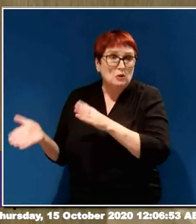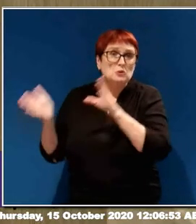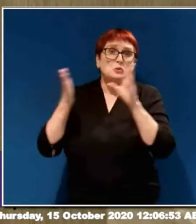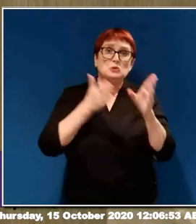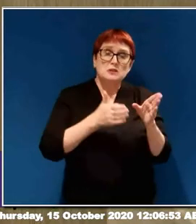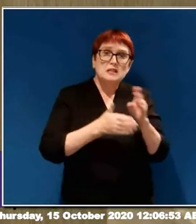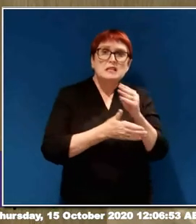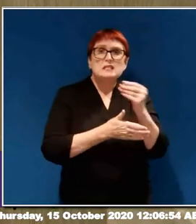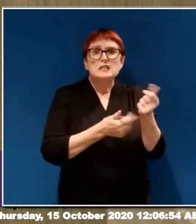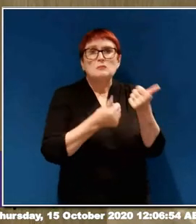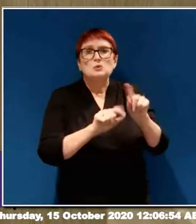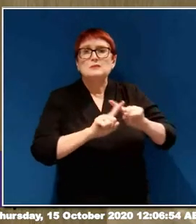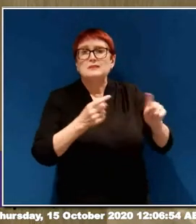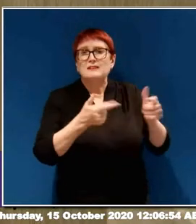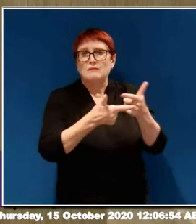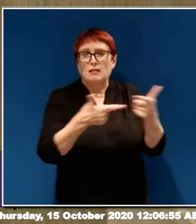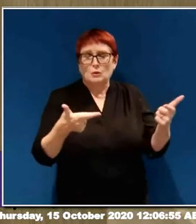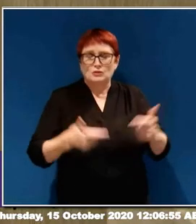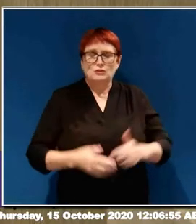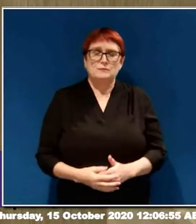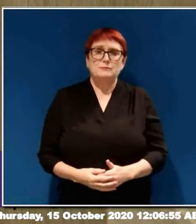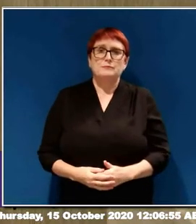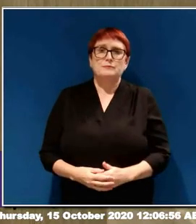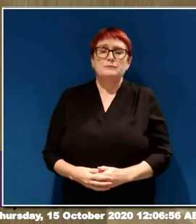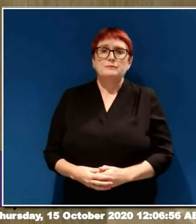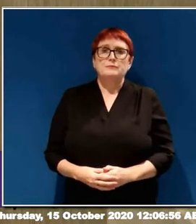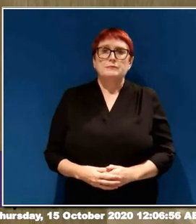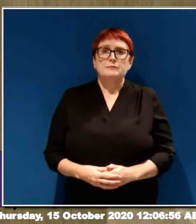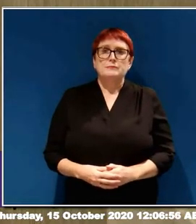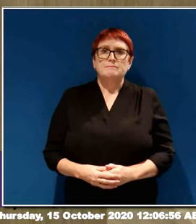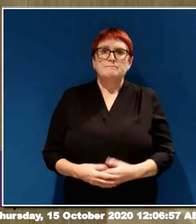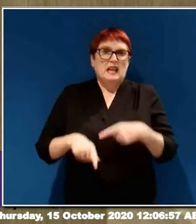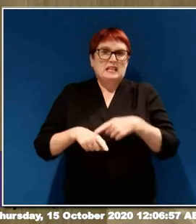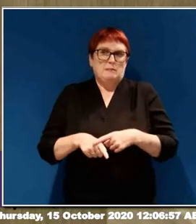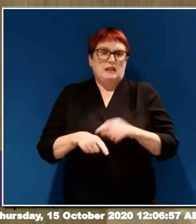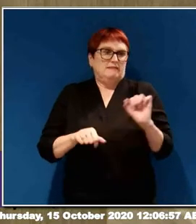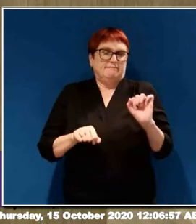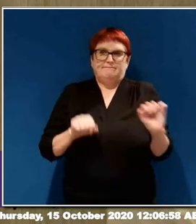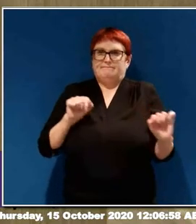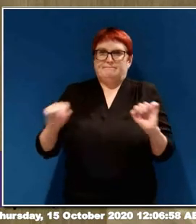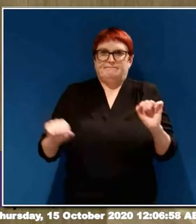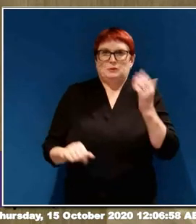And that comes down to the individual school choice on what to call the job, is that right? That's correct.